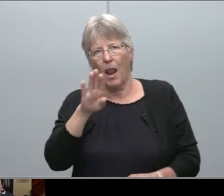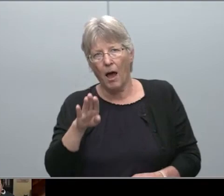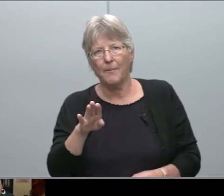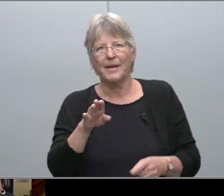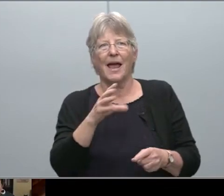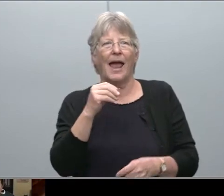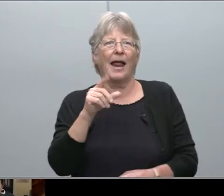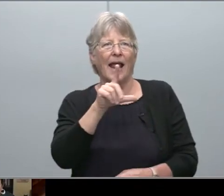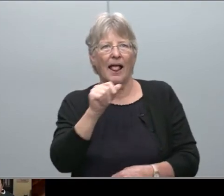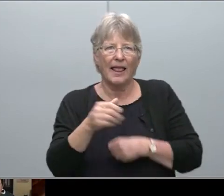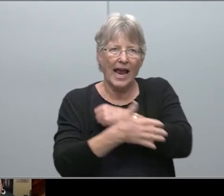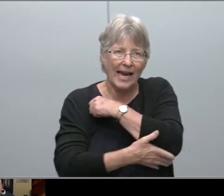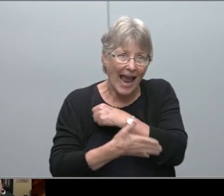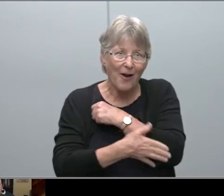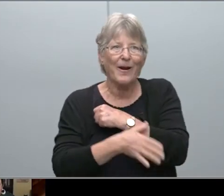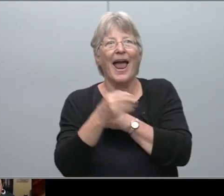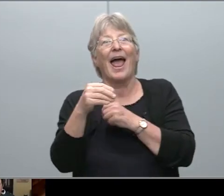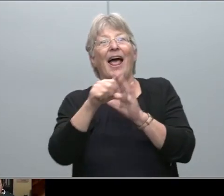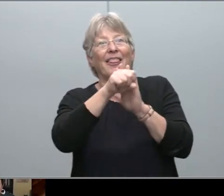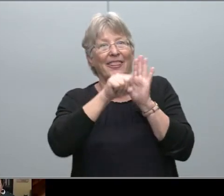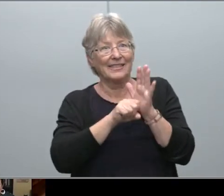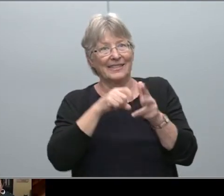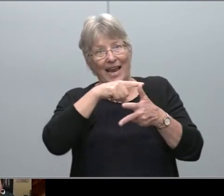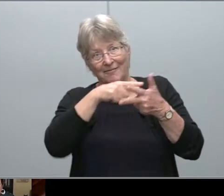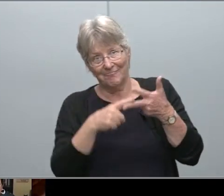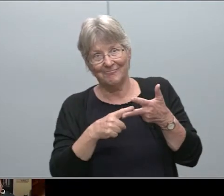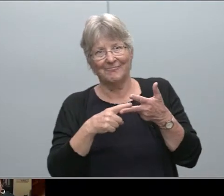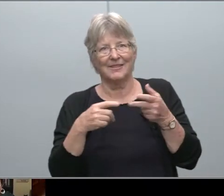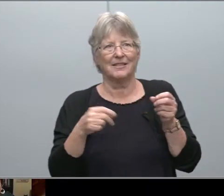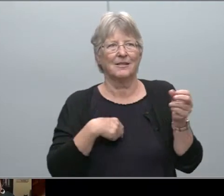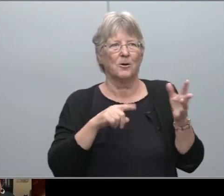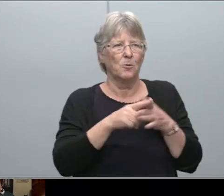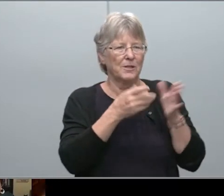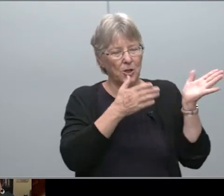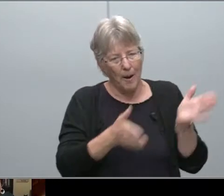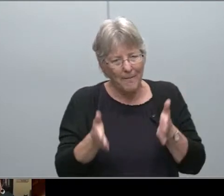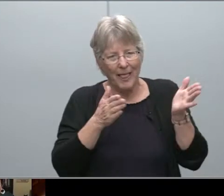or I'm sorry, in the blue text, it shares with you how to access interpreting in Spanish.